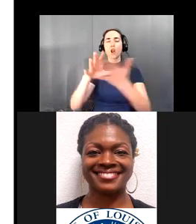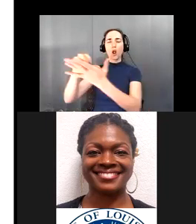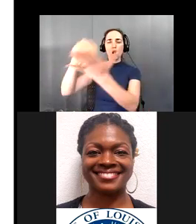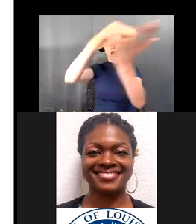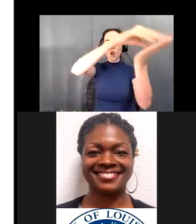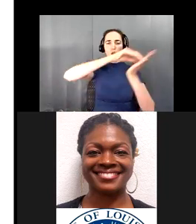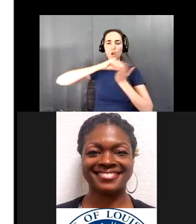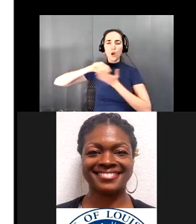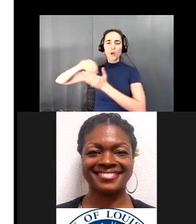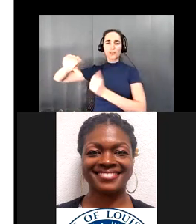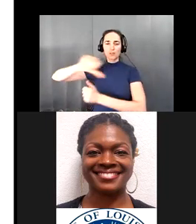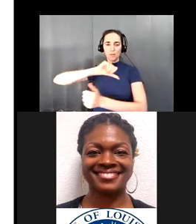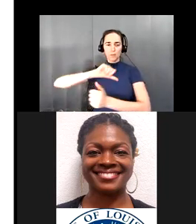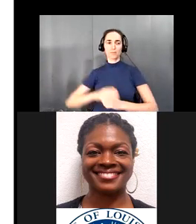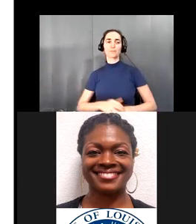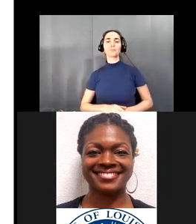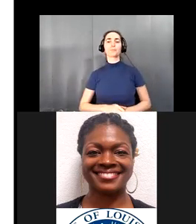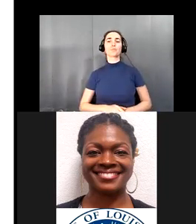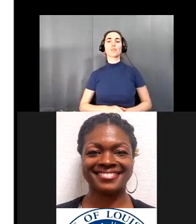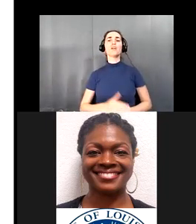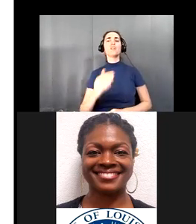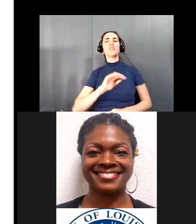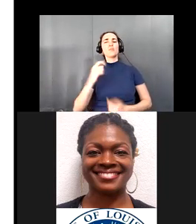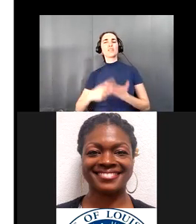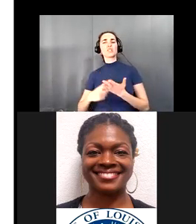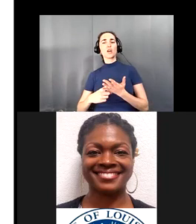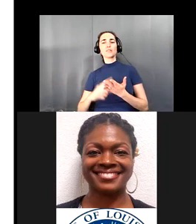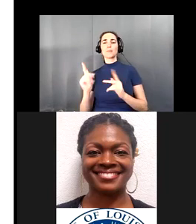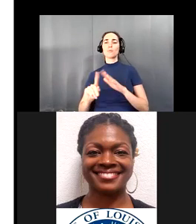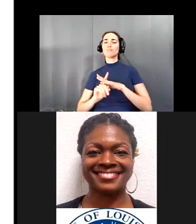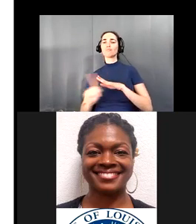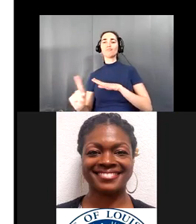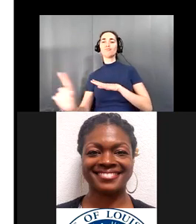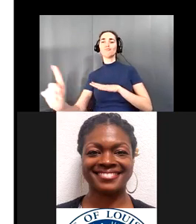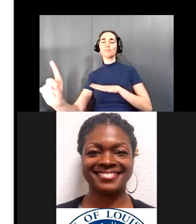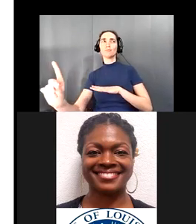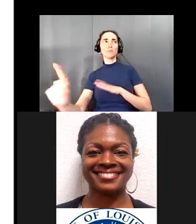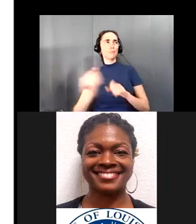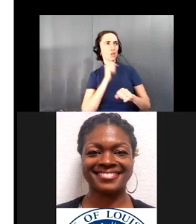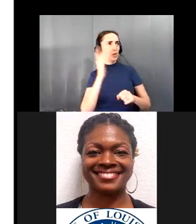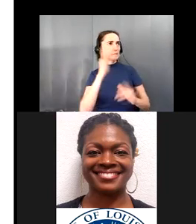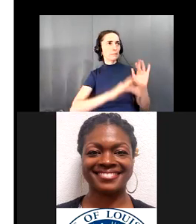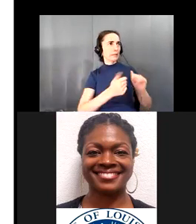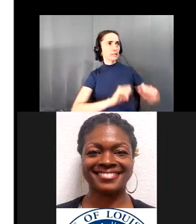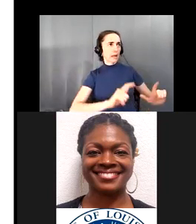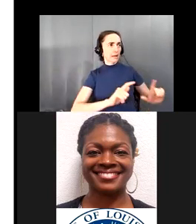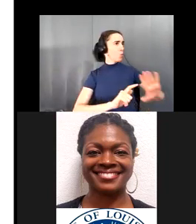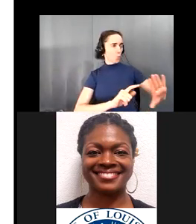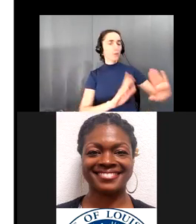16:12:03 Let me make sure I didn't skip the slide. 16:12:06 I did not, we talked about wandering because wandering can be a big issue we know